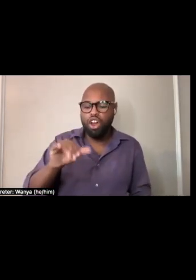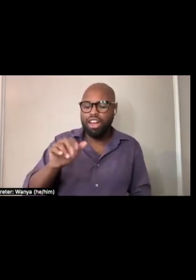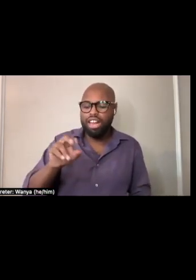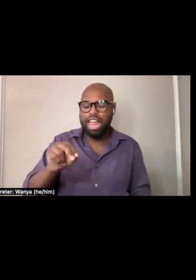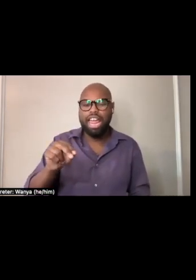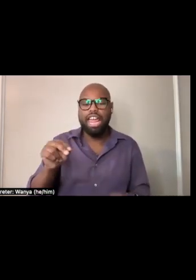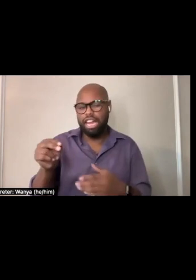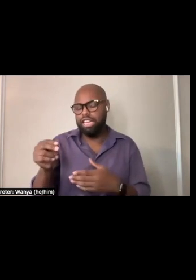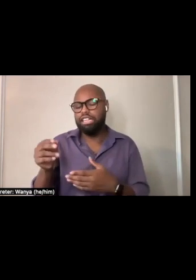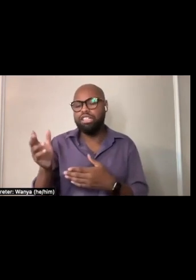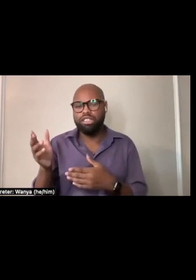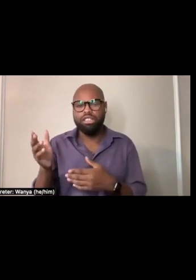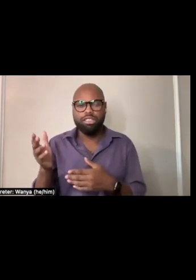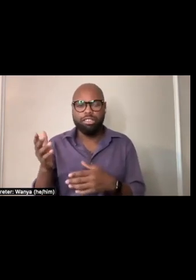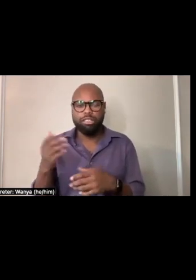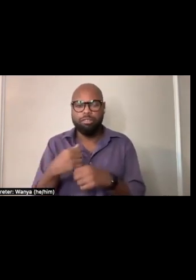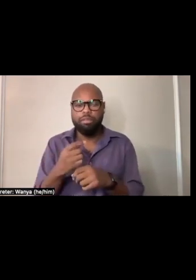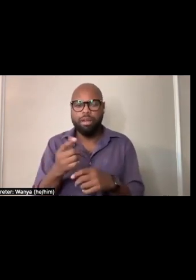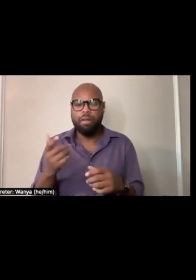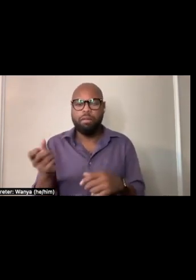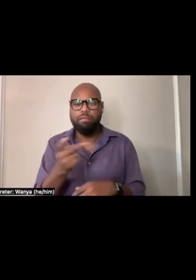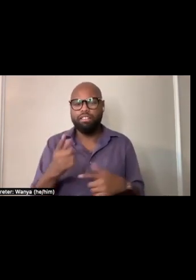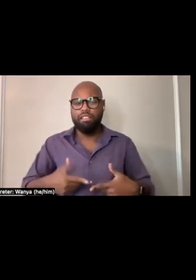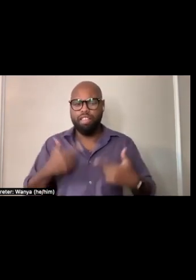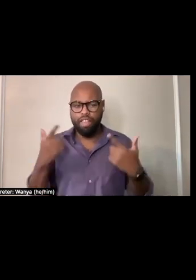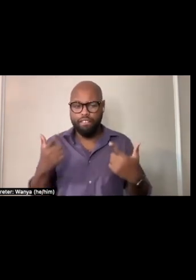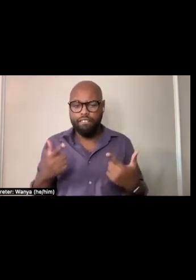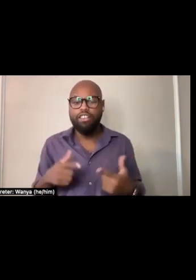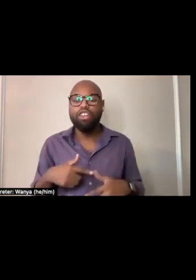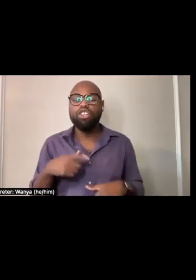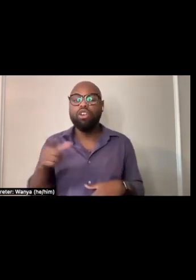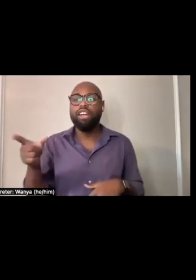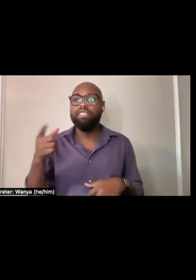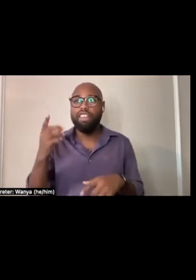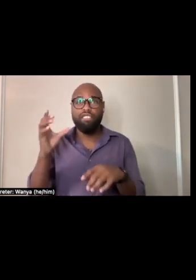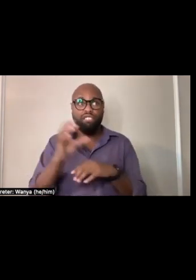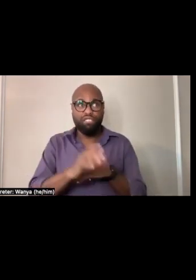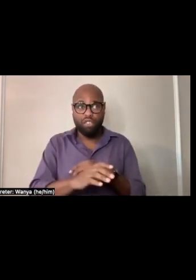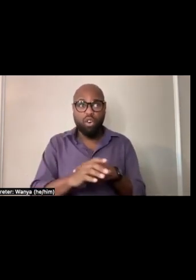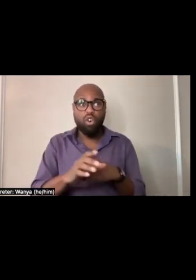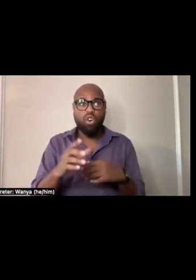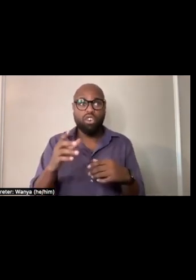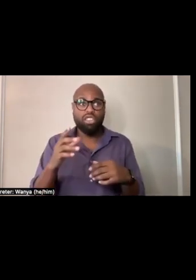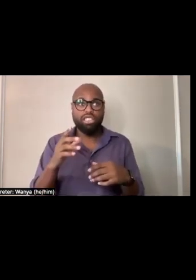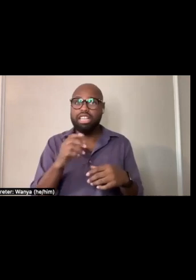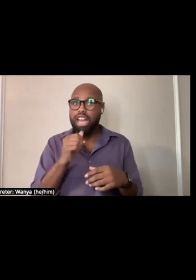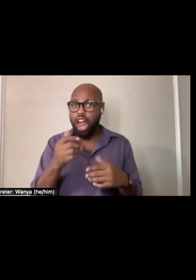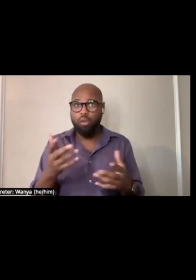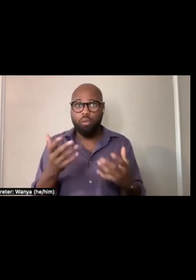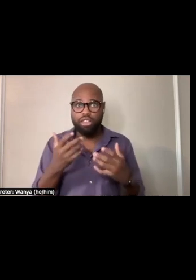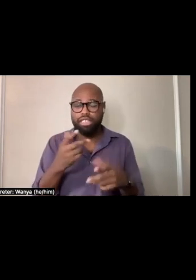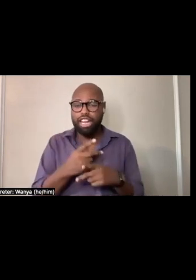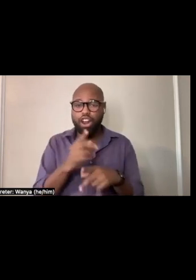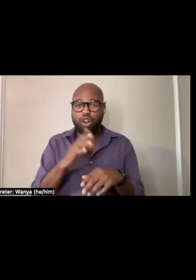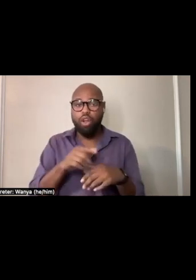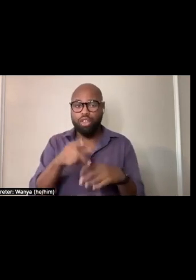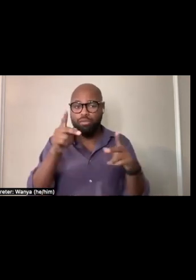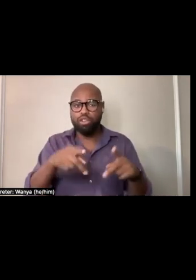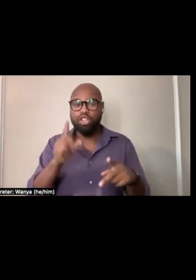force unwanted care on this person, he would have left and returned to the streets. That would have accelerated